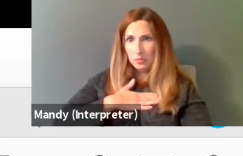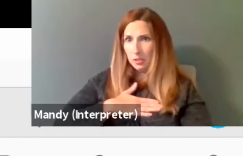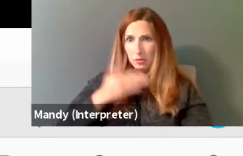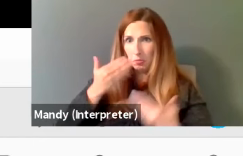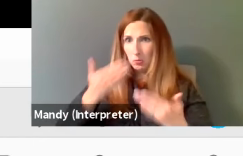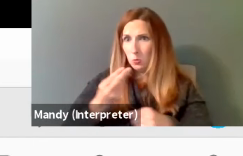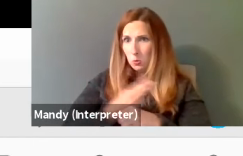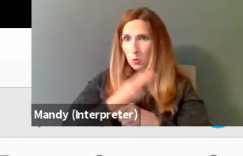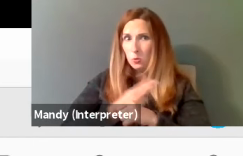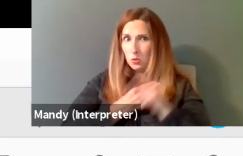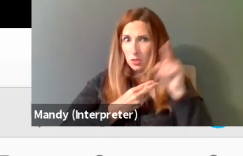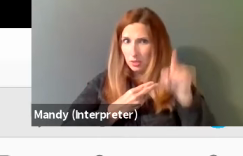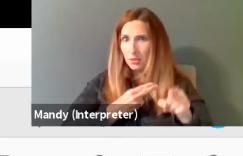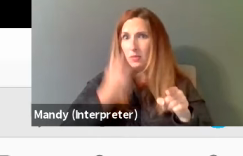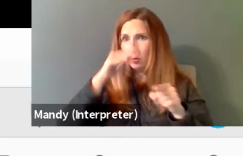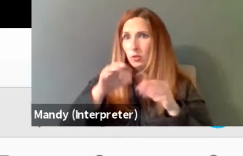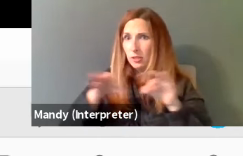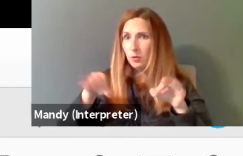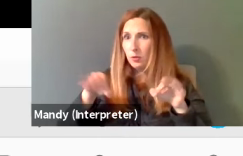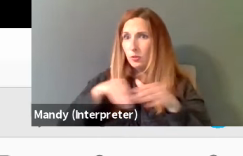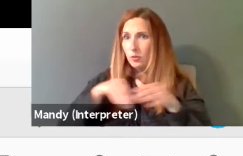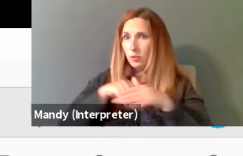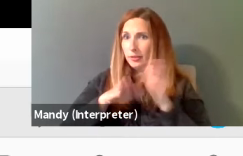your language access plan into the data section.